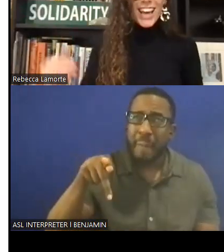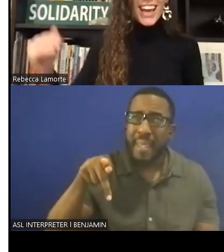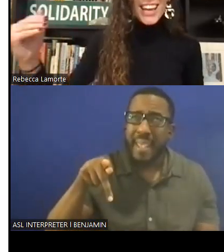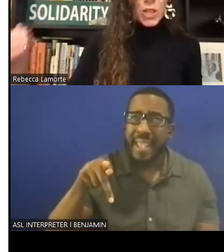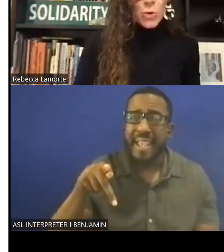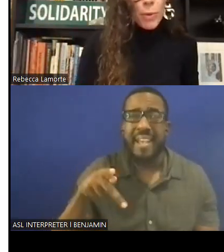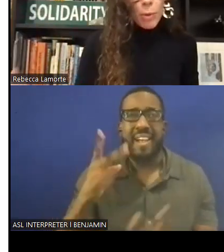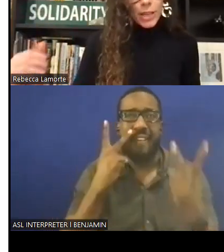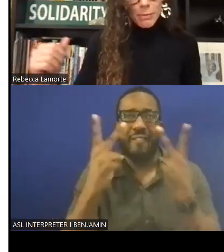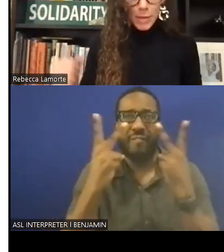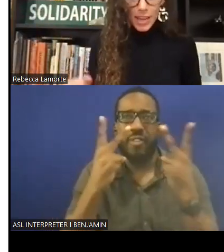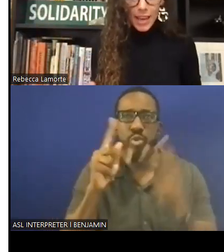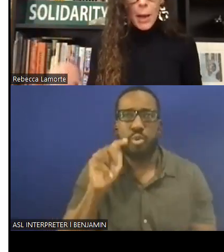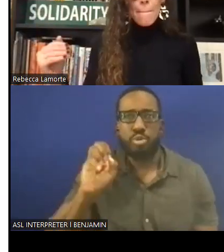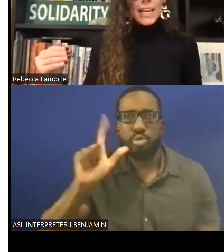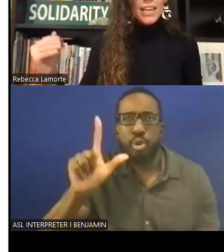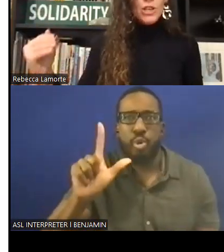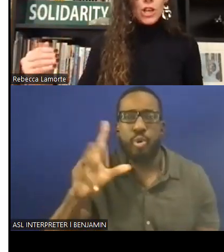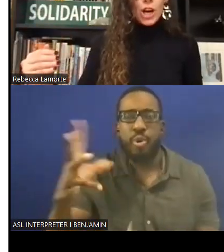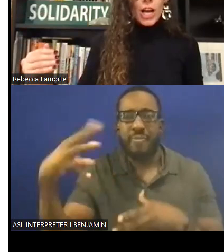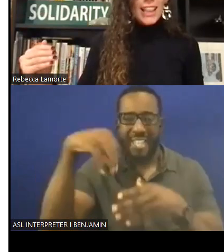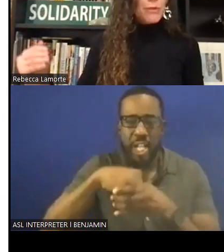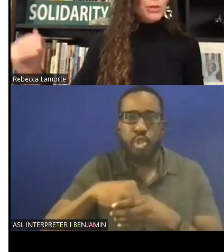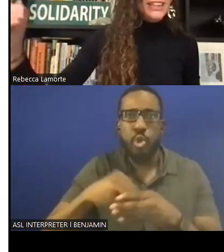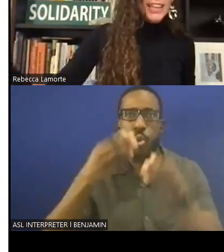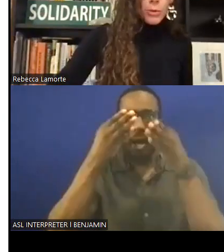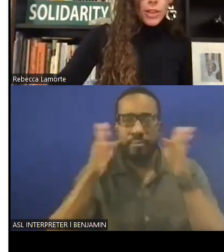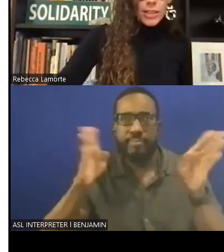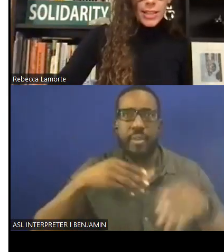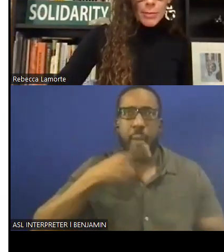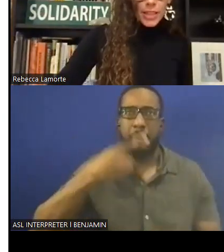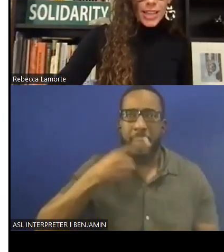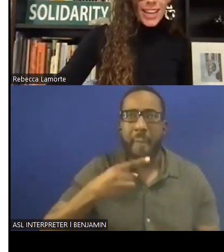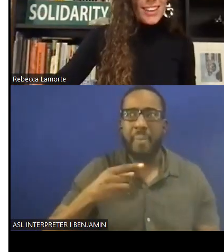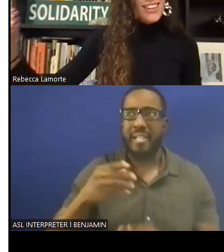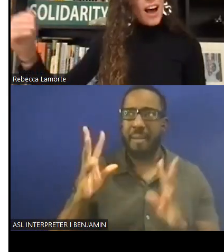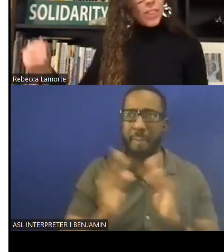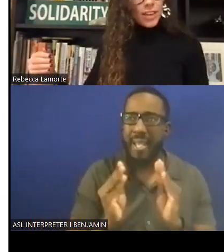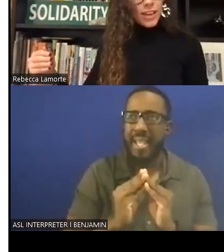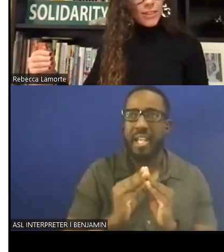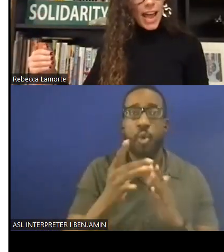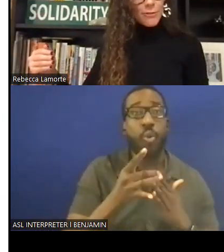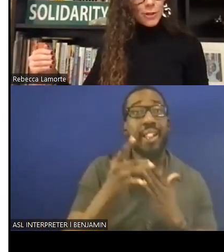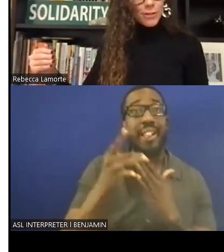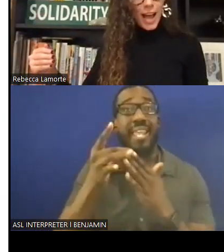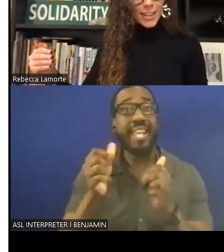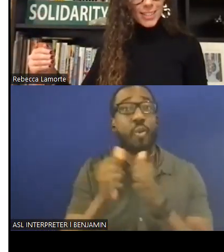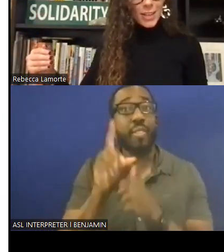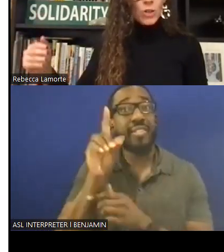into a public meeting, making sure they were leading with accessibility, not thinking of it after the fact.